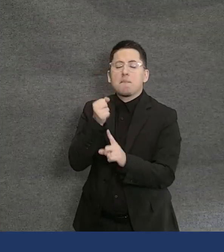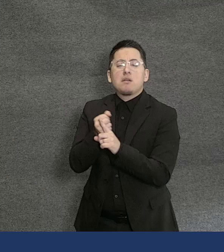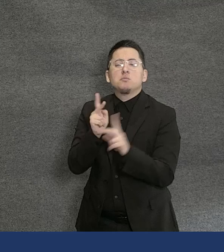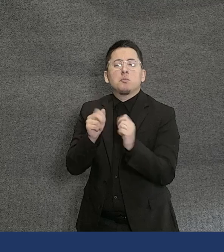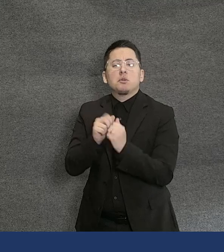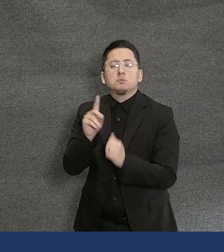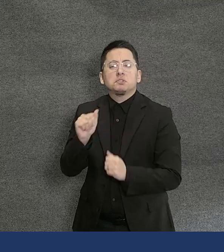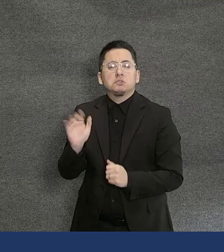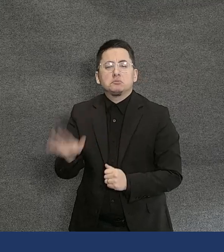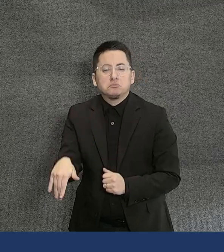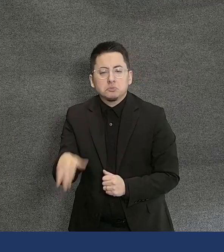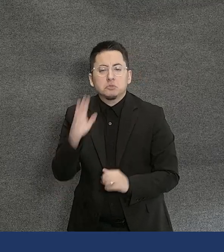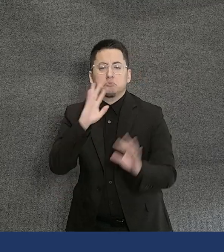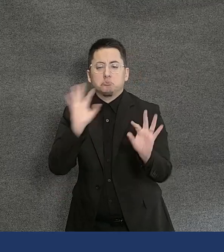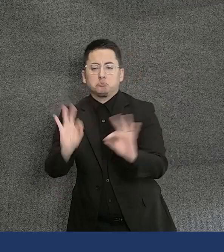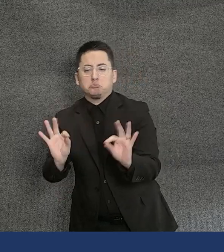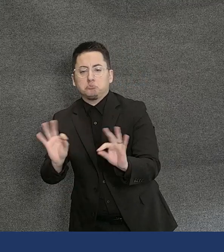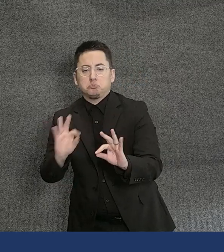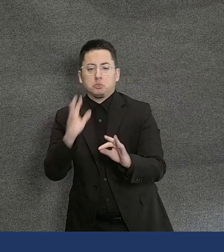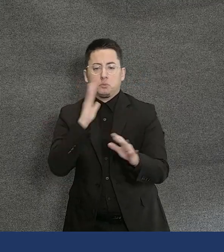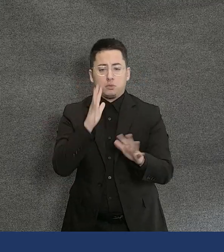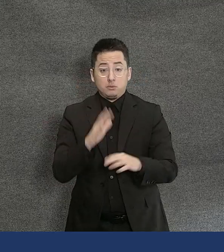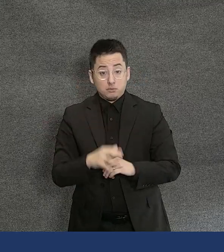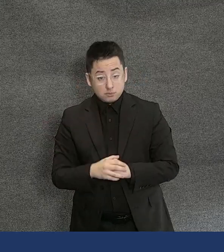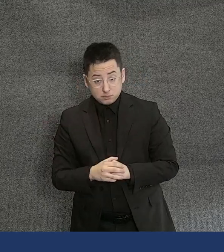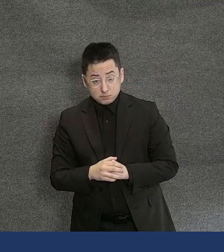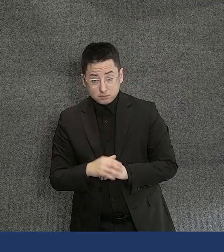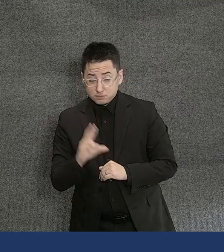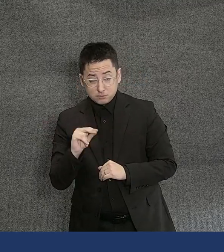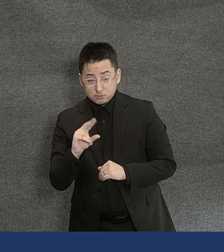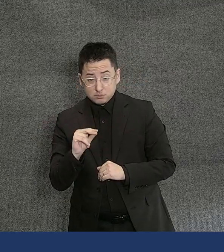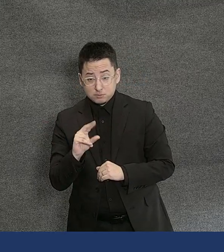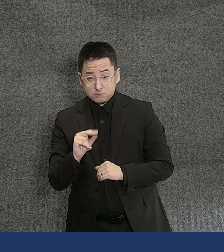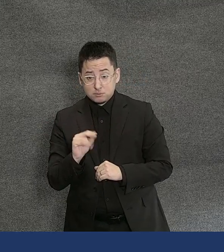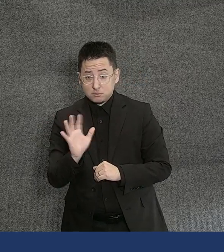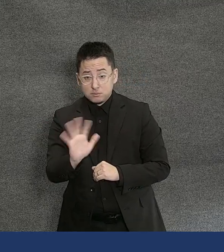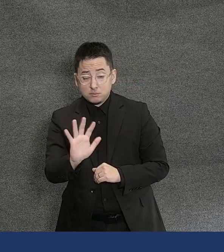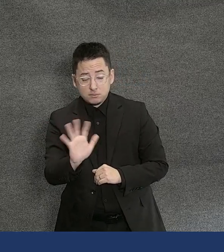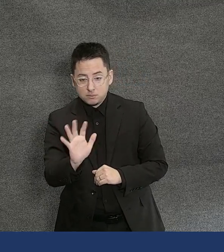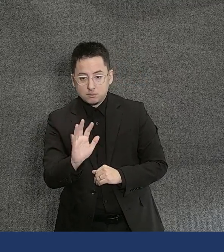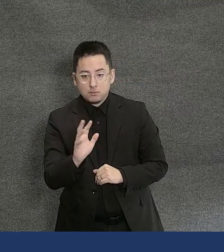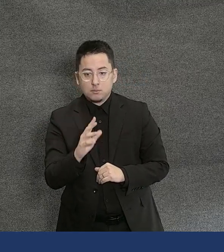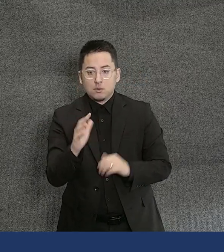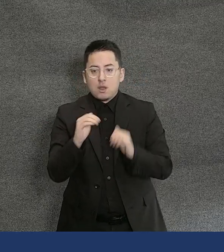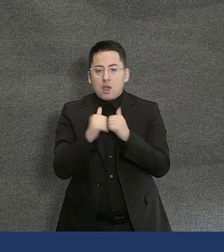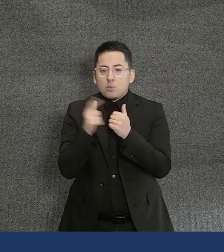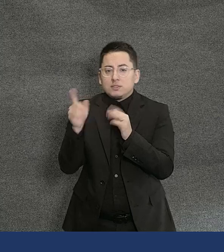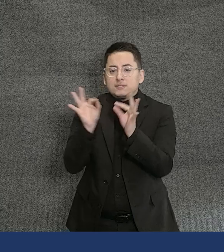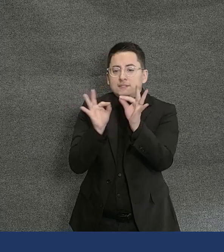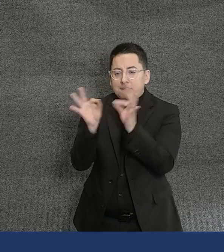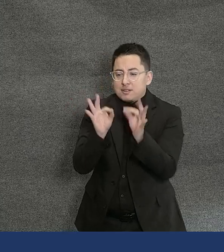The part of the sentence that they're not going to tell you is that they're going to define disability by Social Security status.